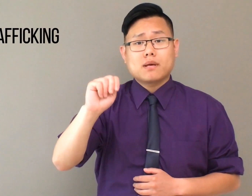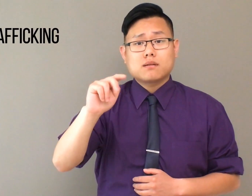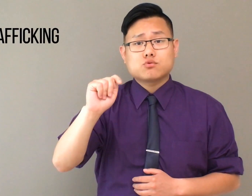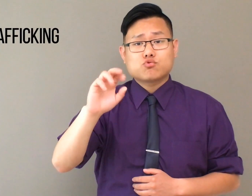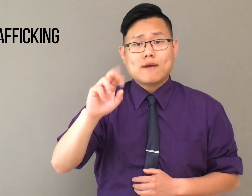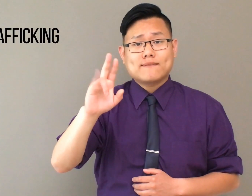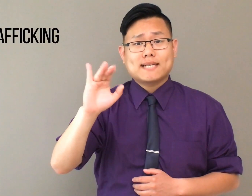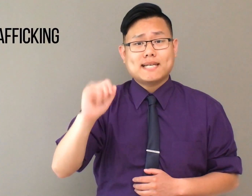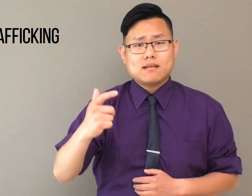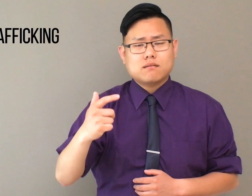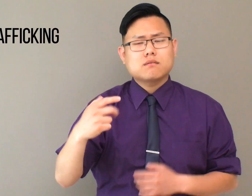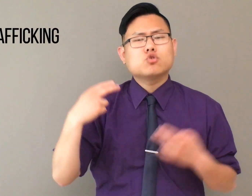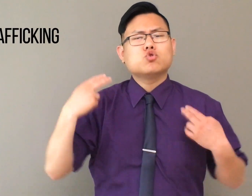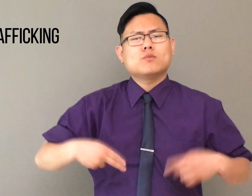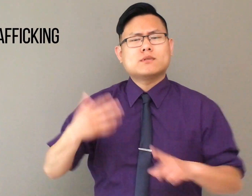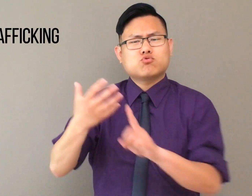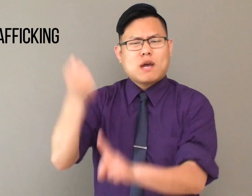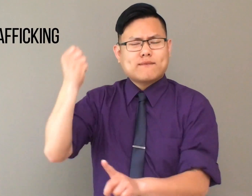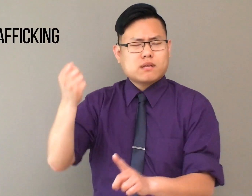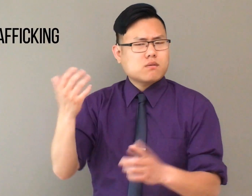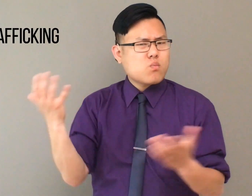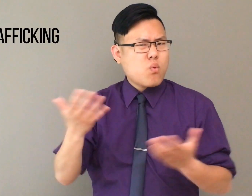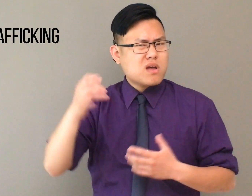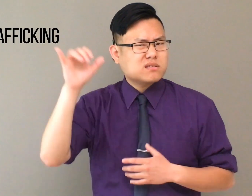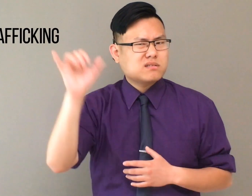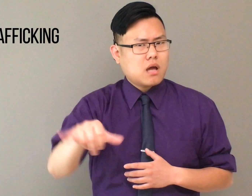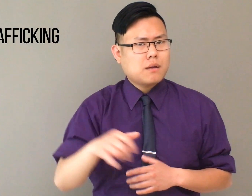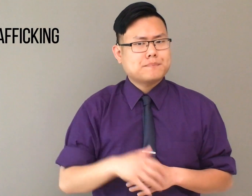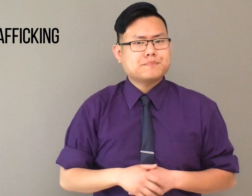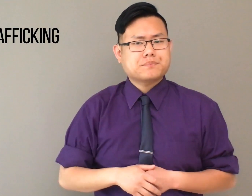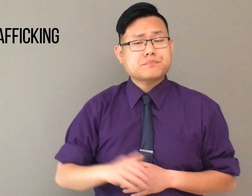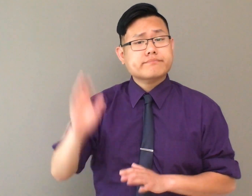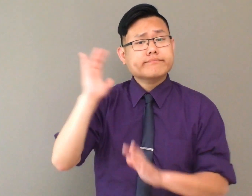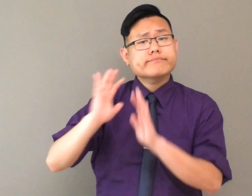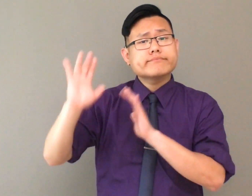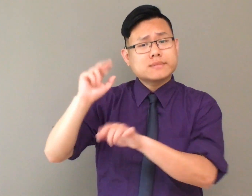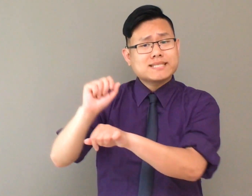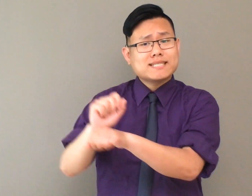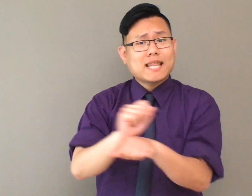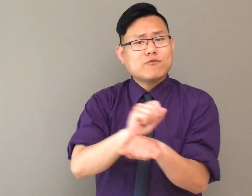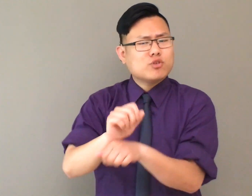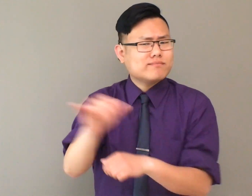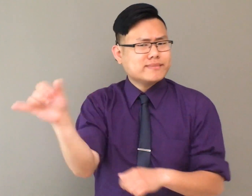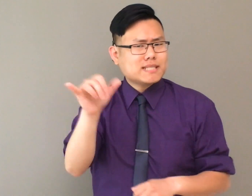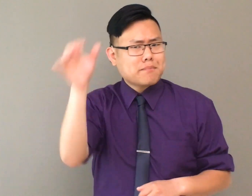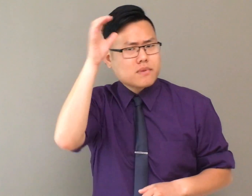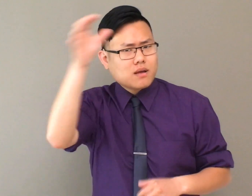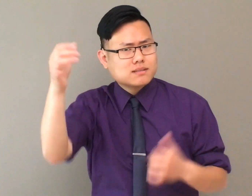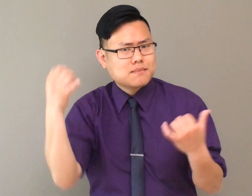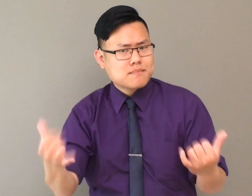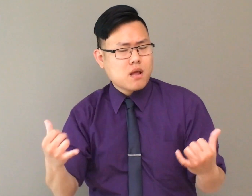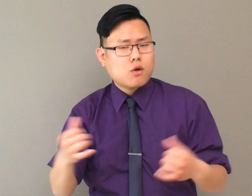I’m here to talk about human trafficking. Don’t be misled by the name; human trafficking is